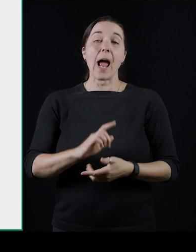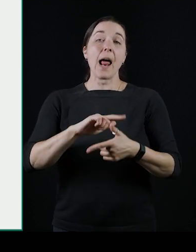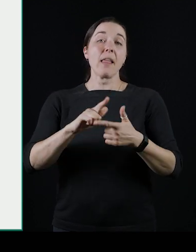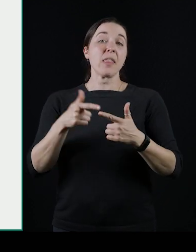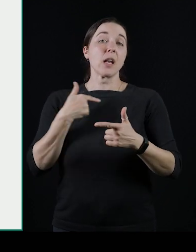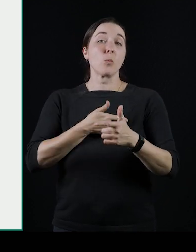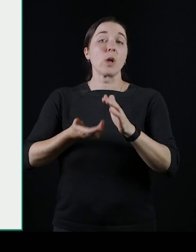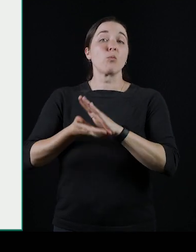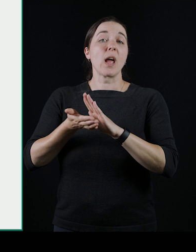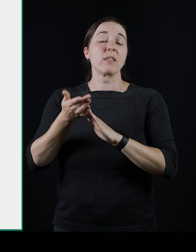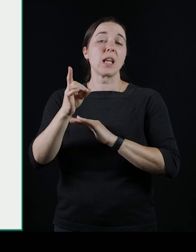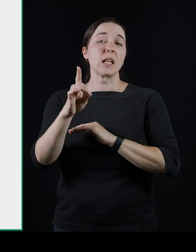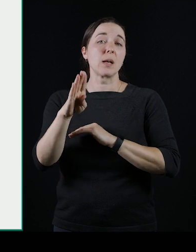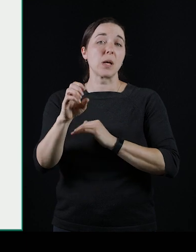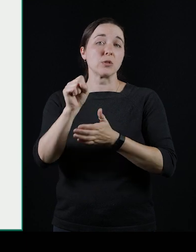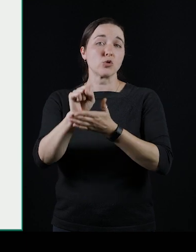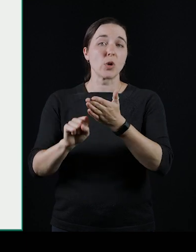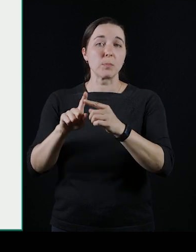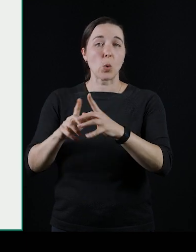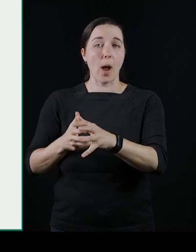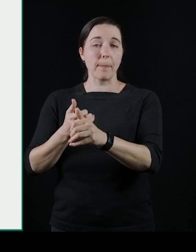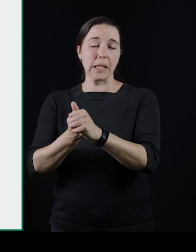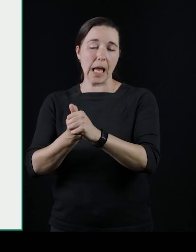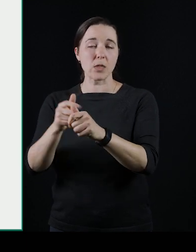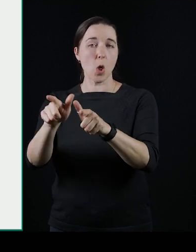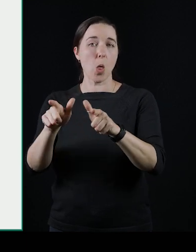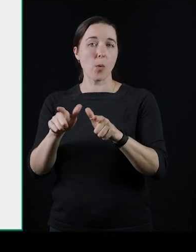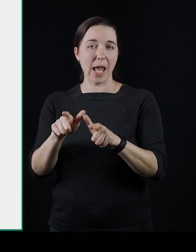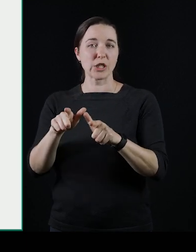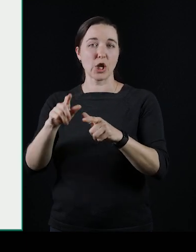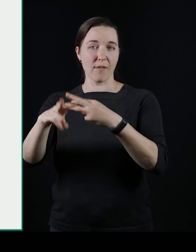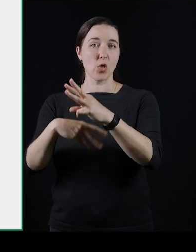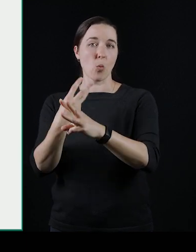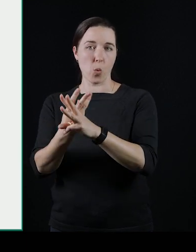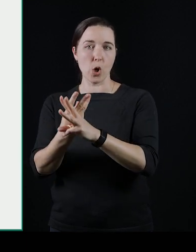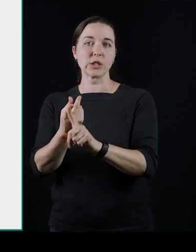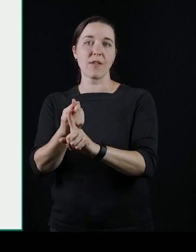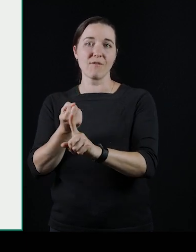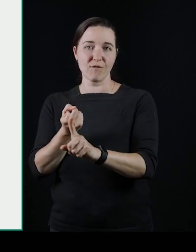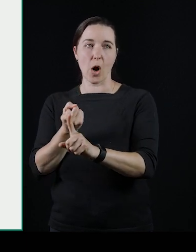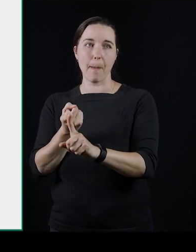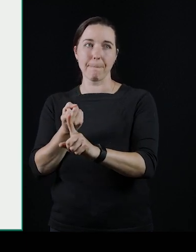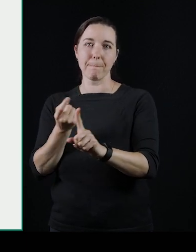And then we ran a database script to update the location of the world world data from pointing